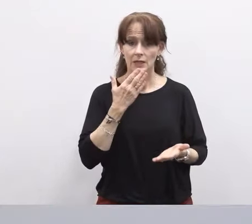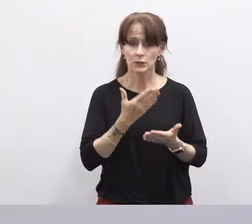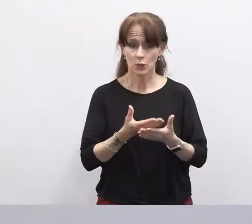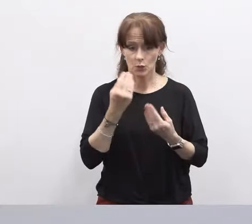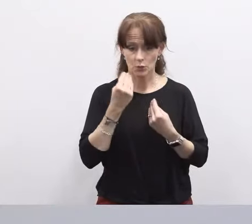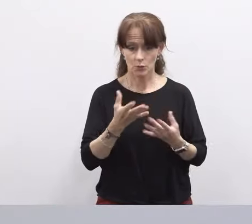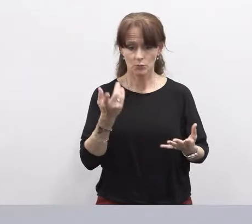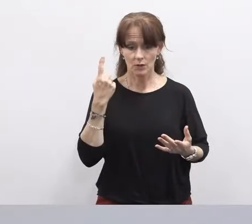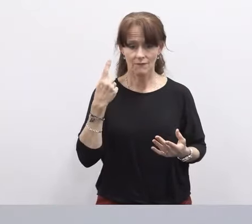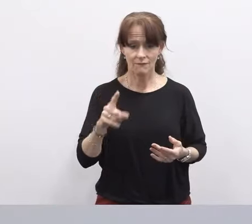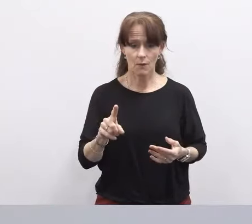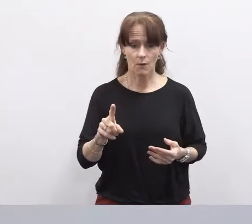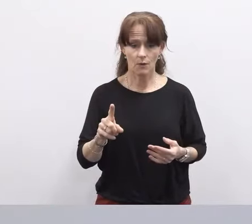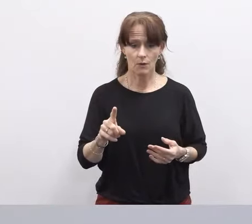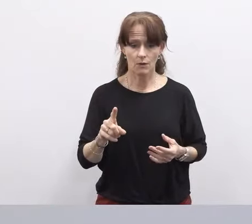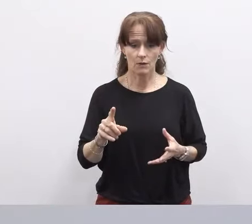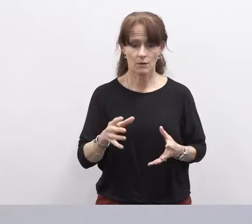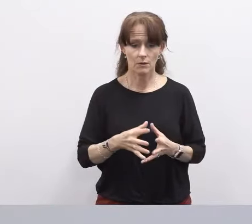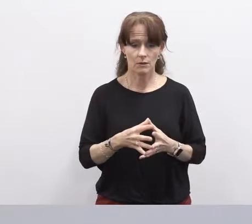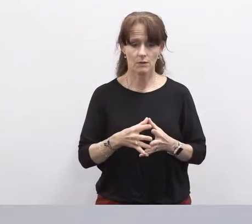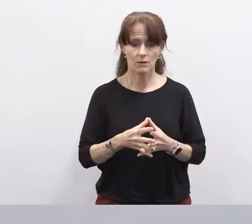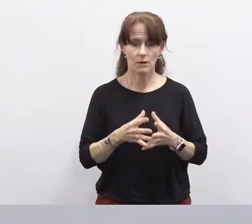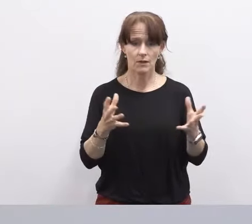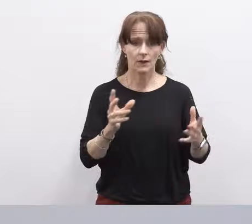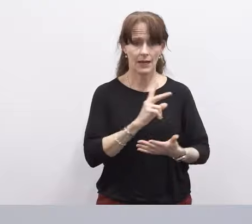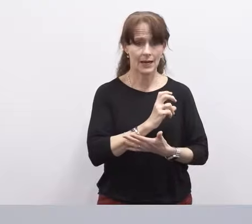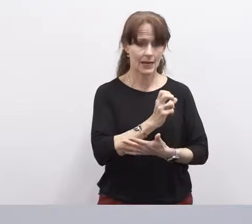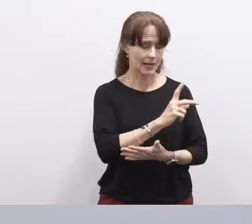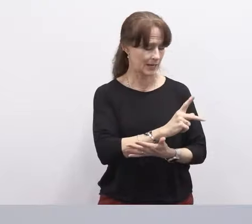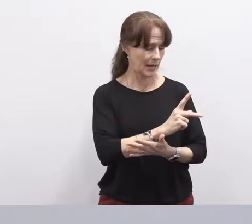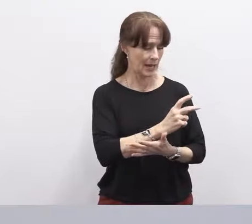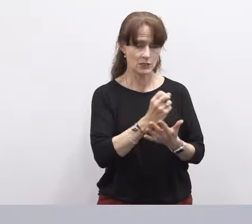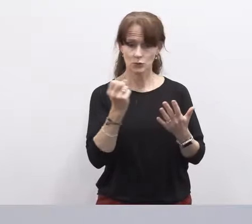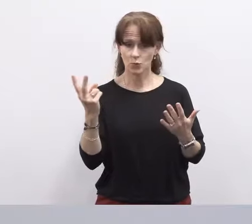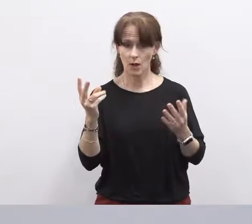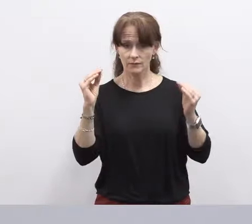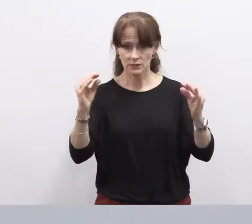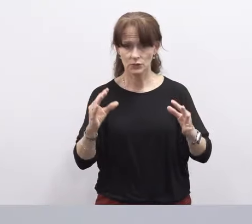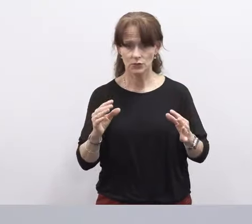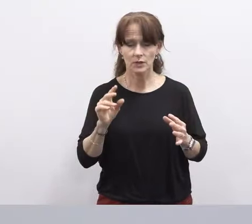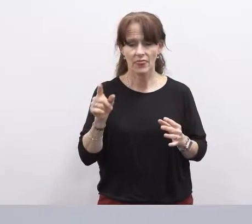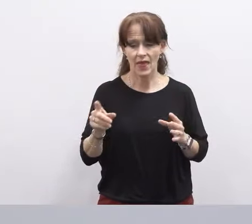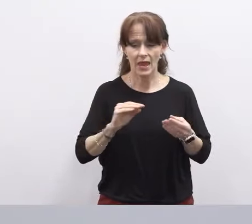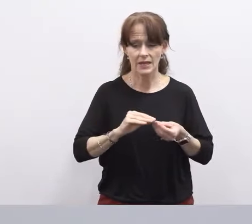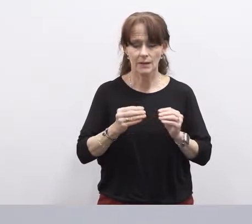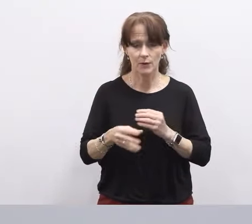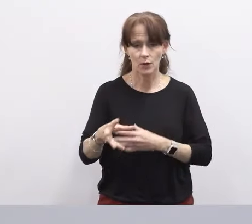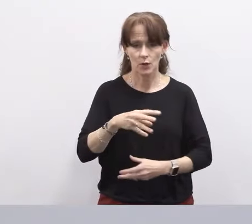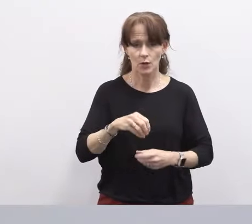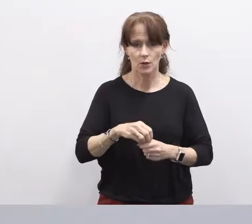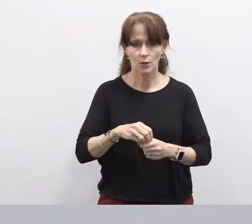for quite a few of our K-12 teachers. That number also includes six special contracts